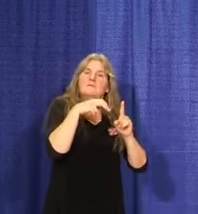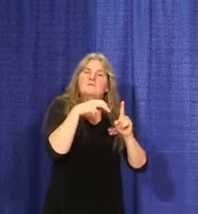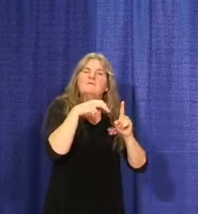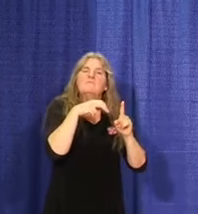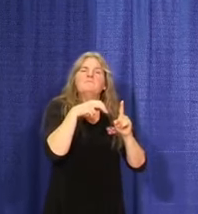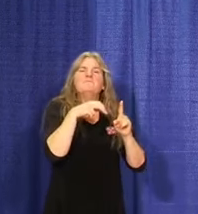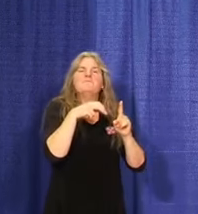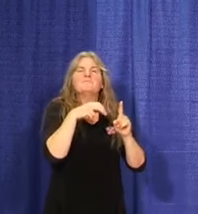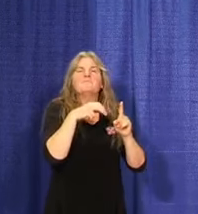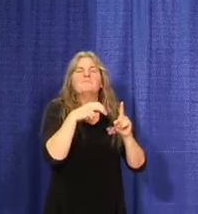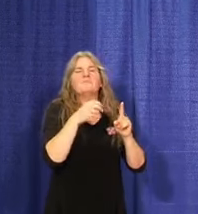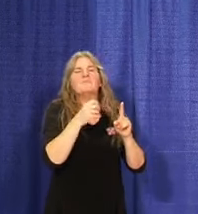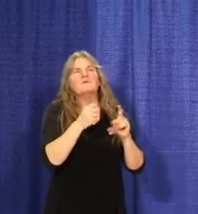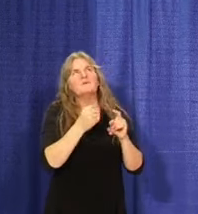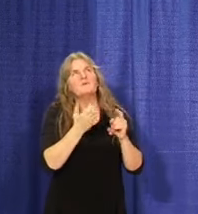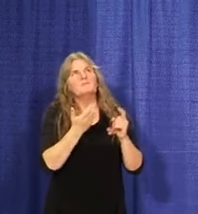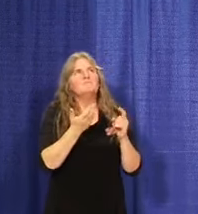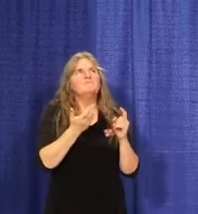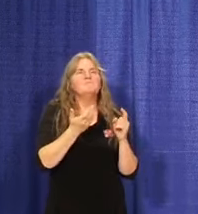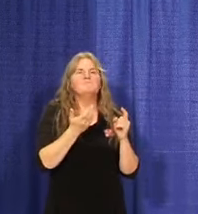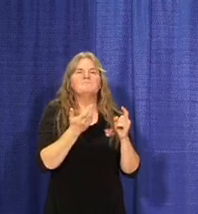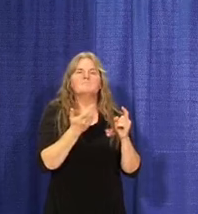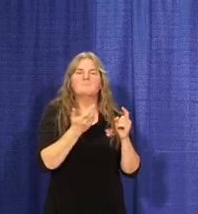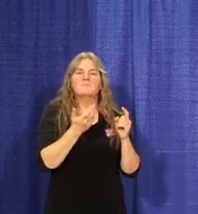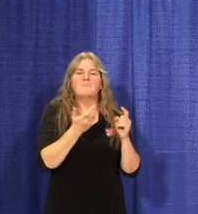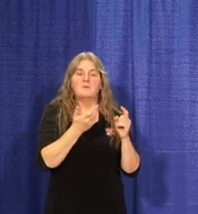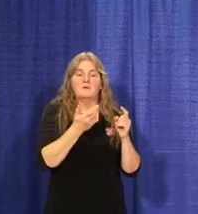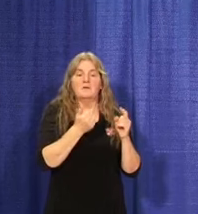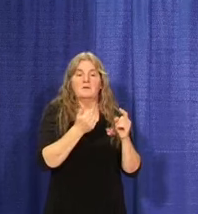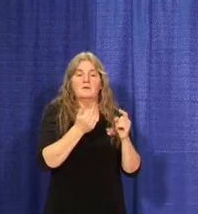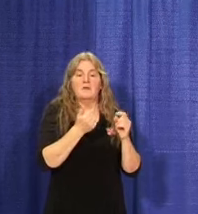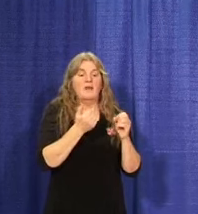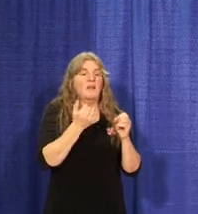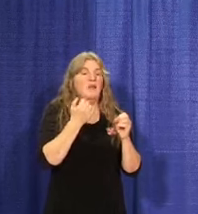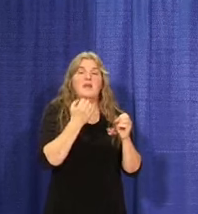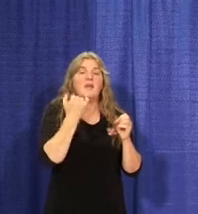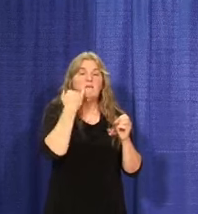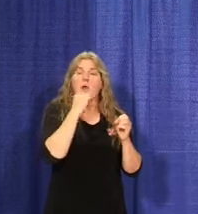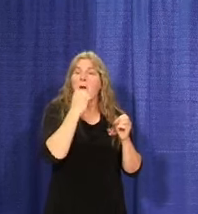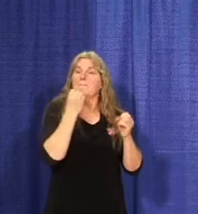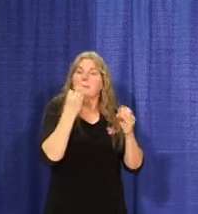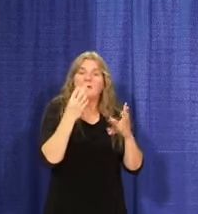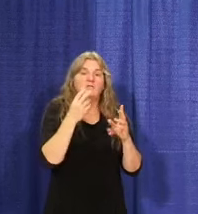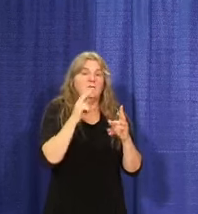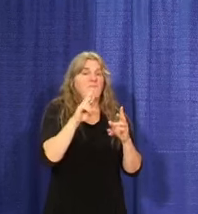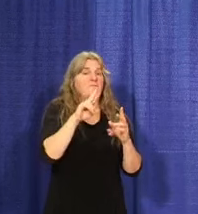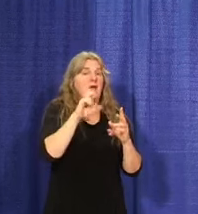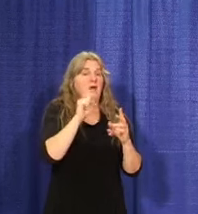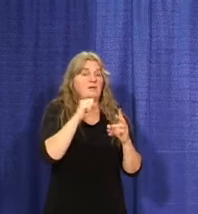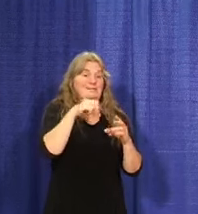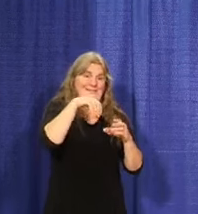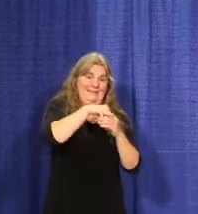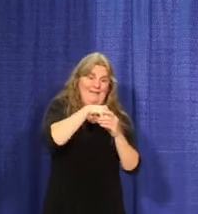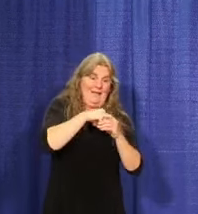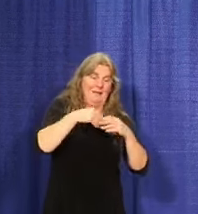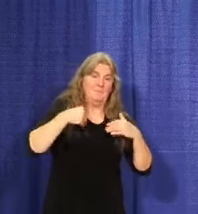imagine it, the less and less viral material you have, the harder it is to distinguish between other stuff.